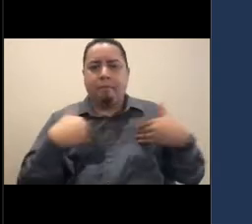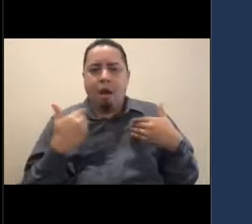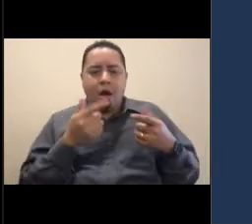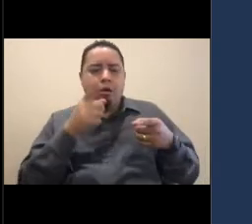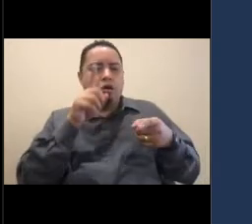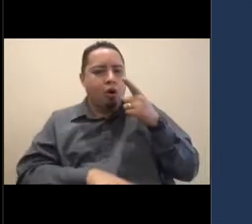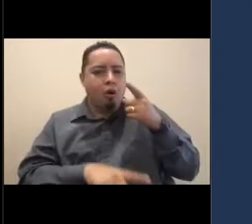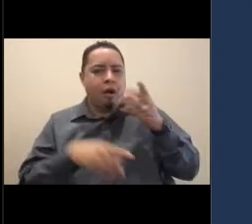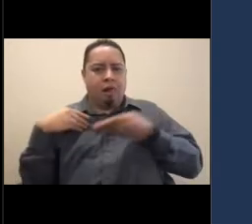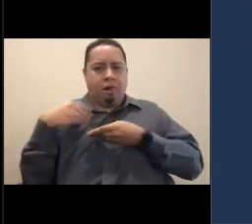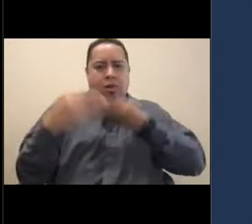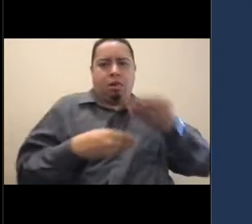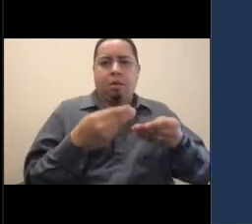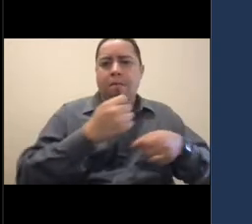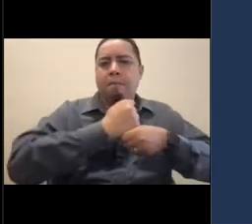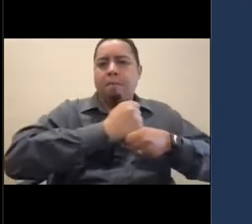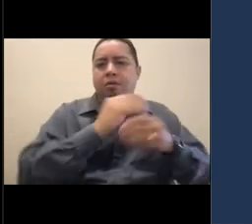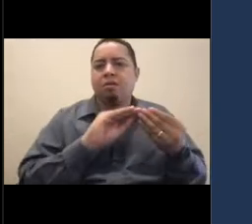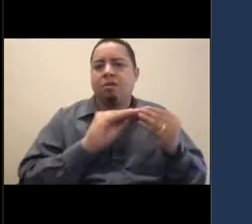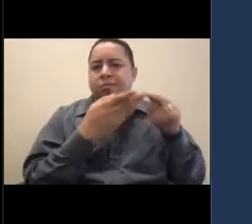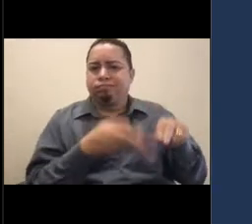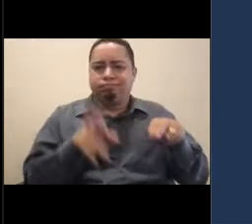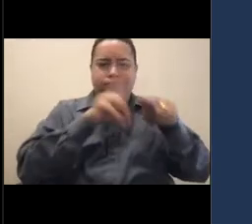However, we have some big news.